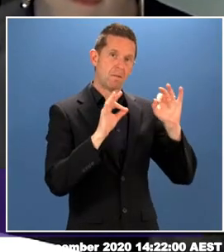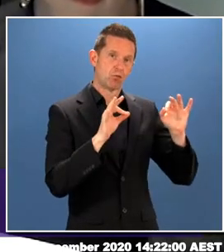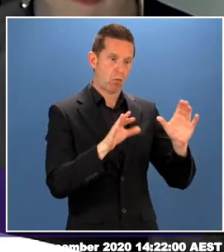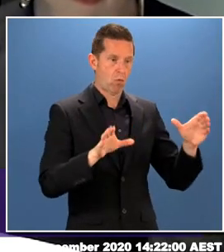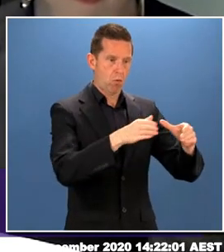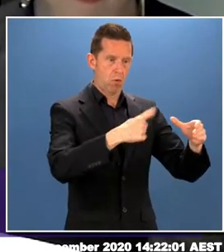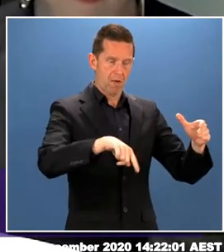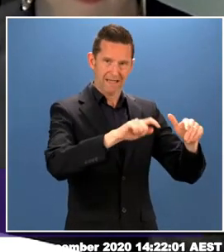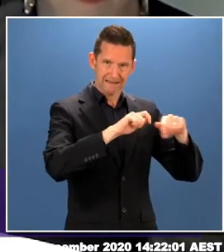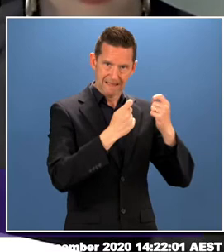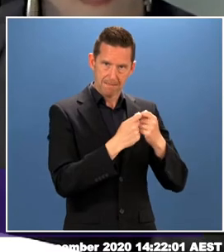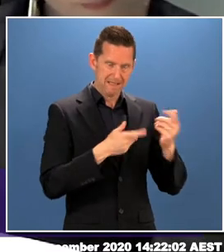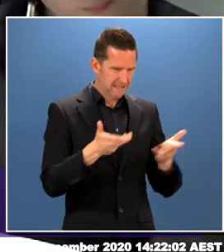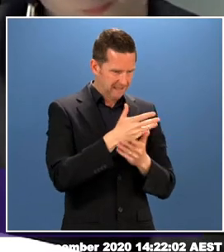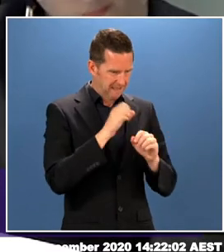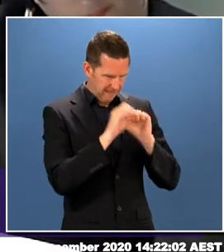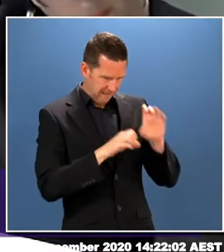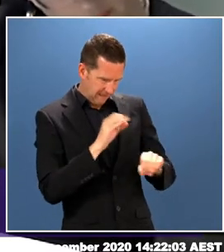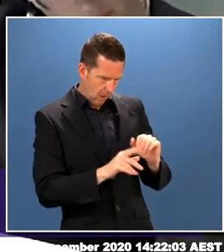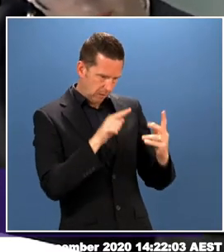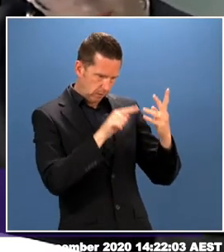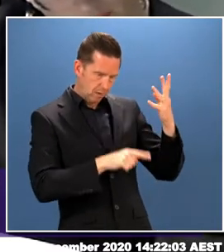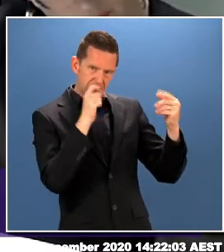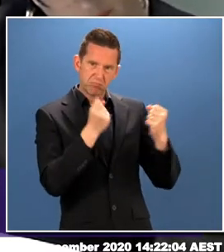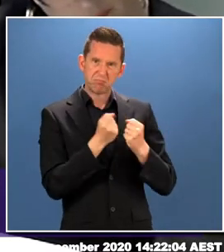resources reflect the needs of people who are both LGBTI and who have lived